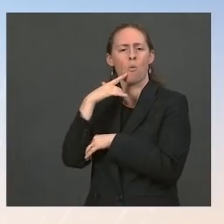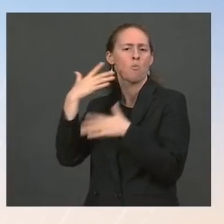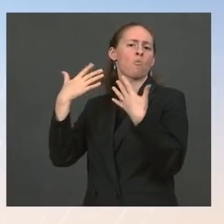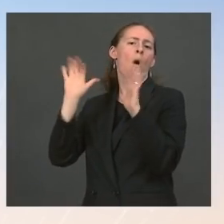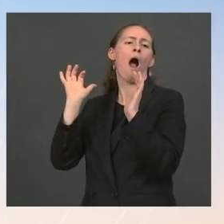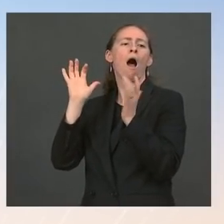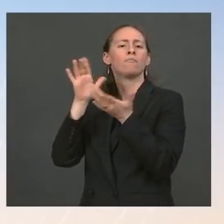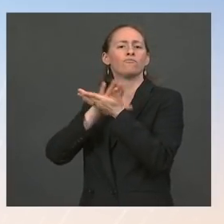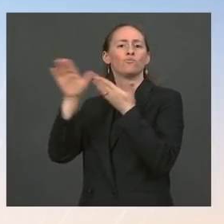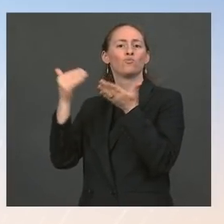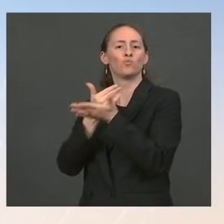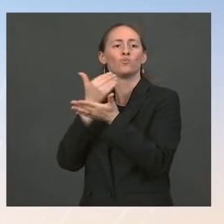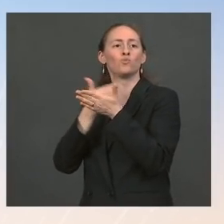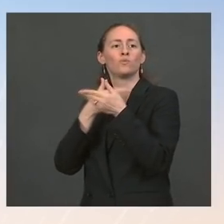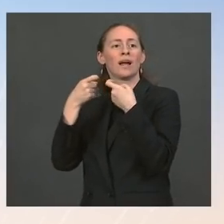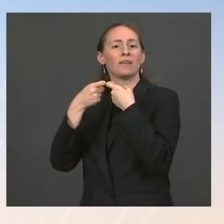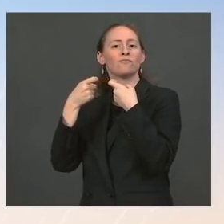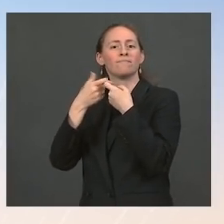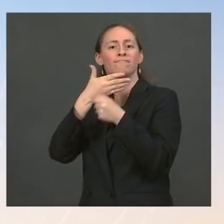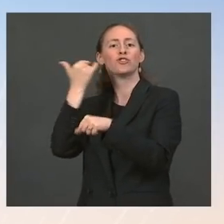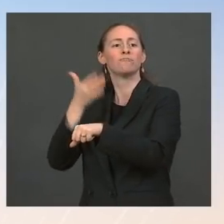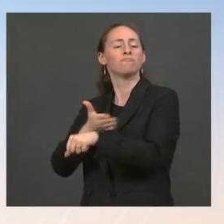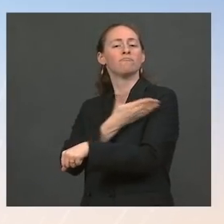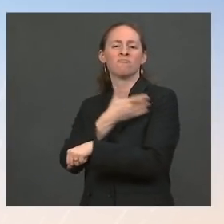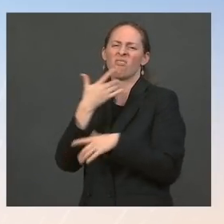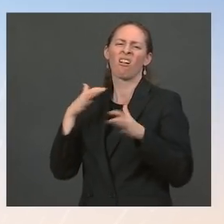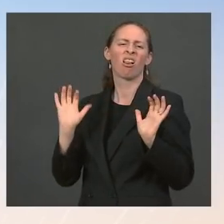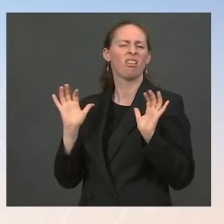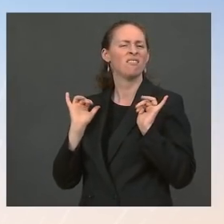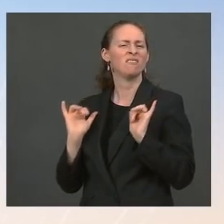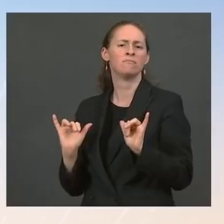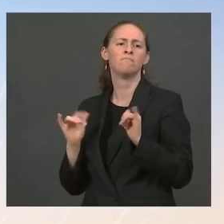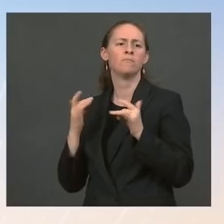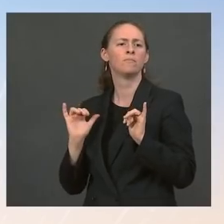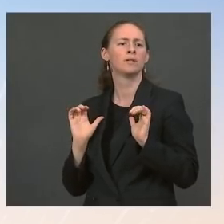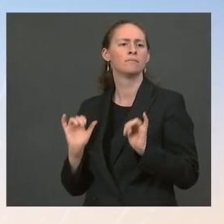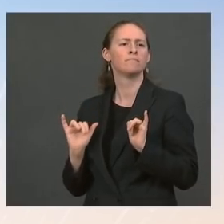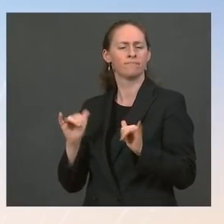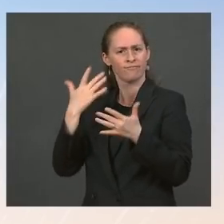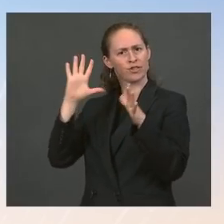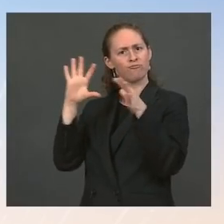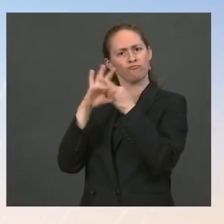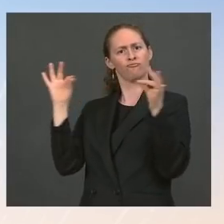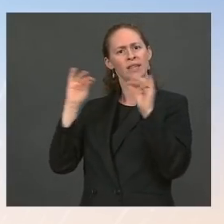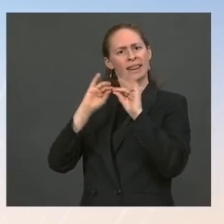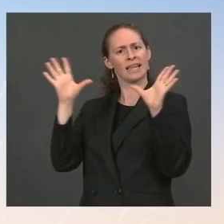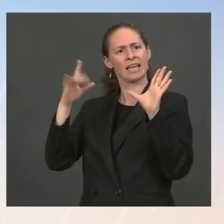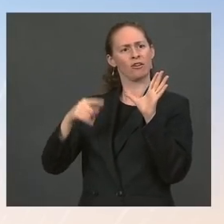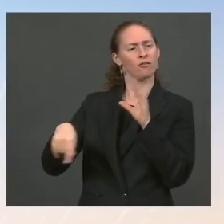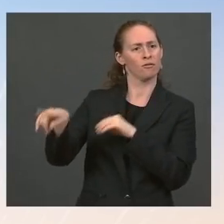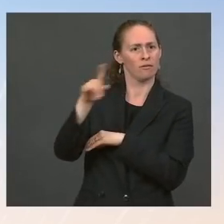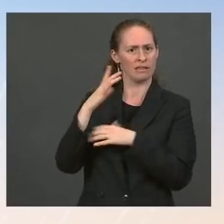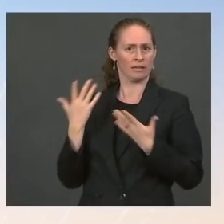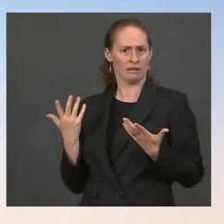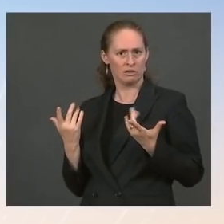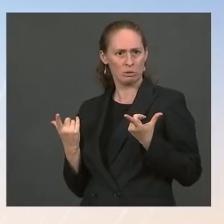Presumably, that's given your team time to try and figure out workarounds to that. Does the President still believe he can meet his emissions goals